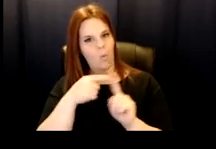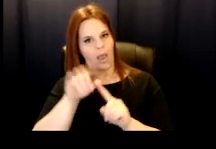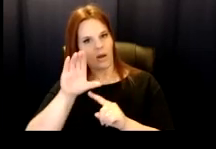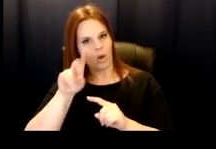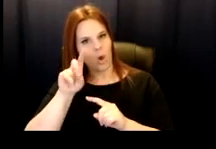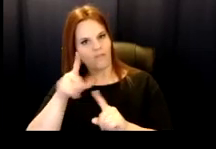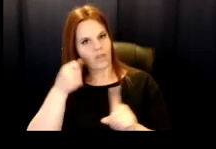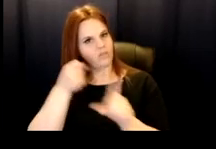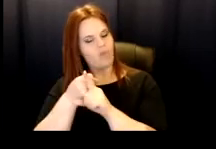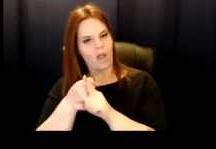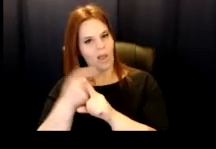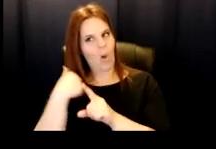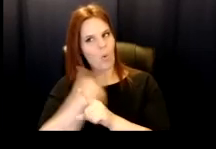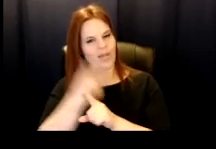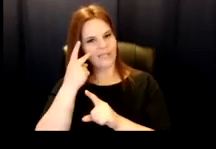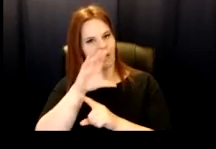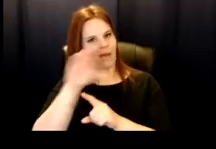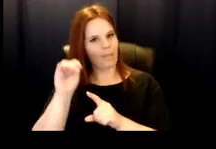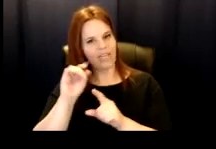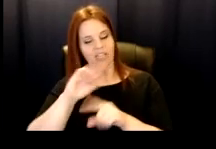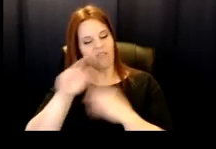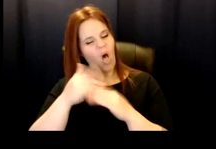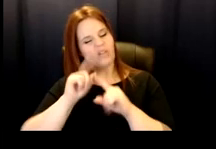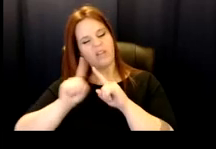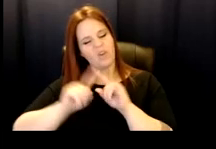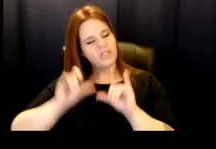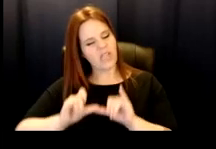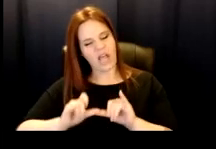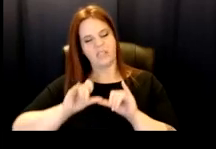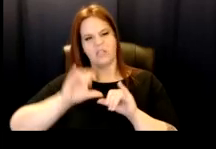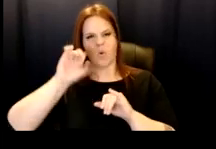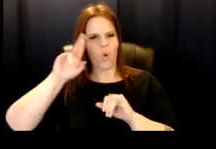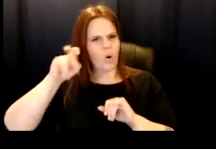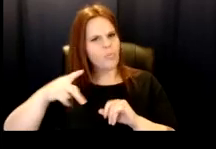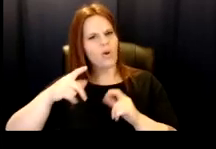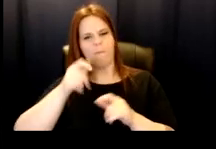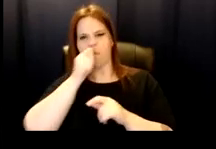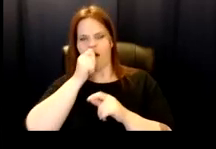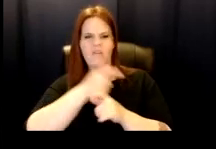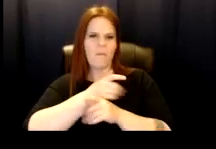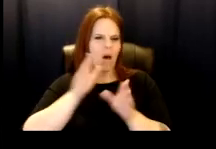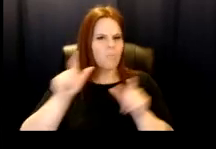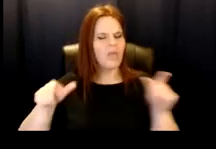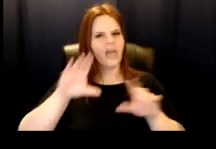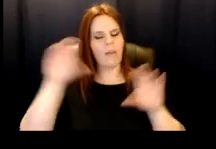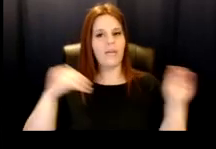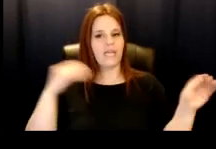of all sizes, private industry and public entities, pivot to making telework possible.